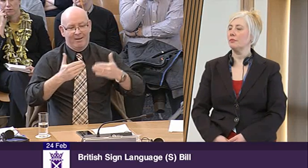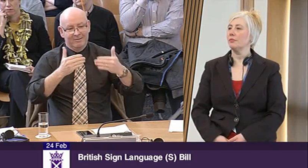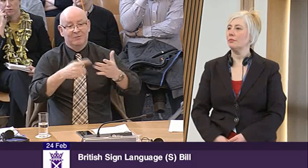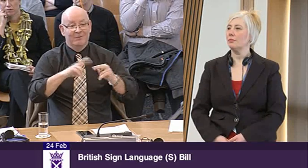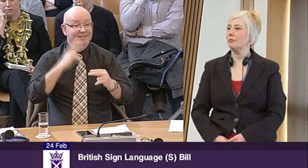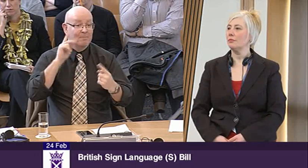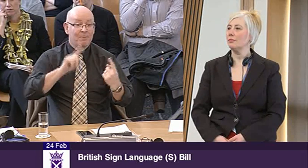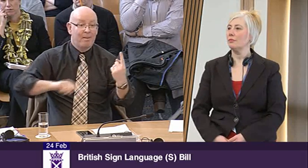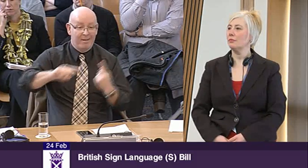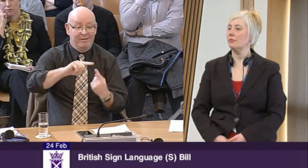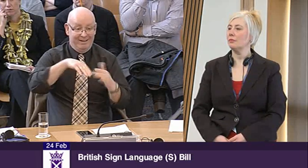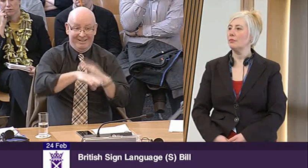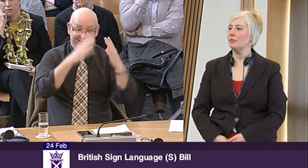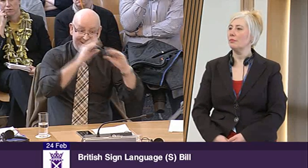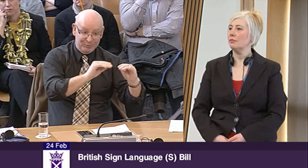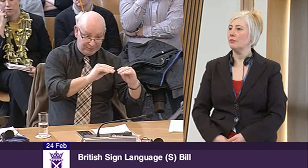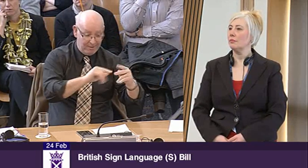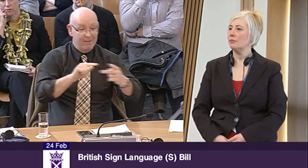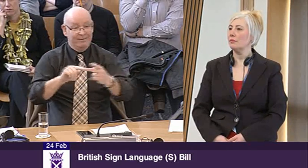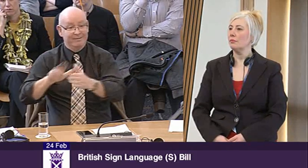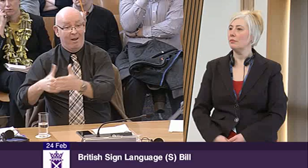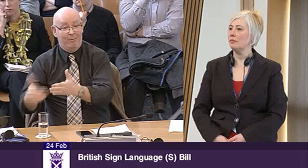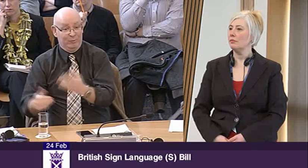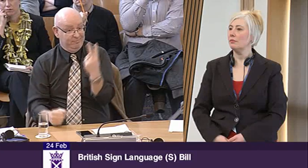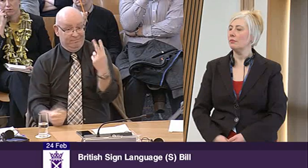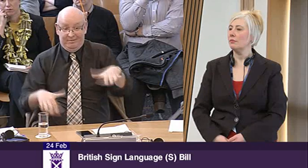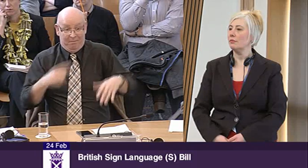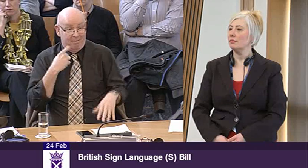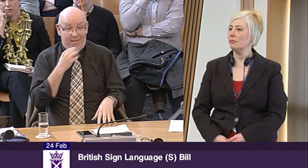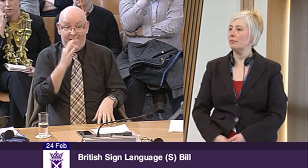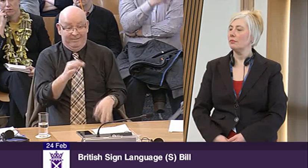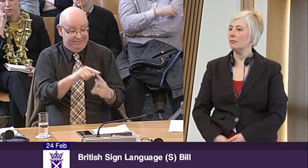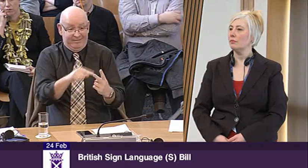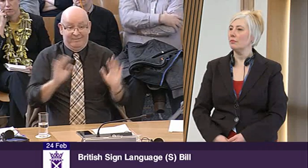years—had two very clear aims: the preservation of British Sign Language, and an insistence